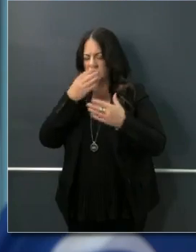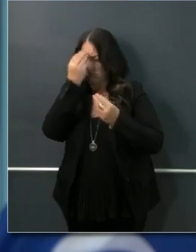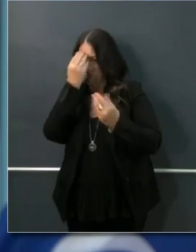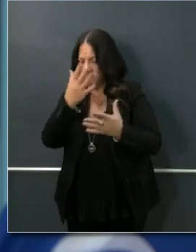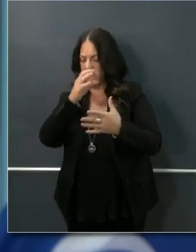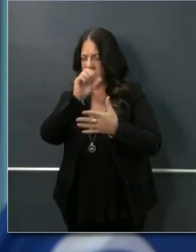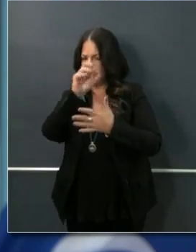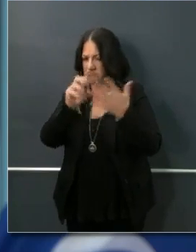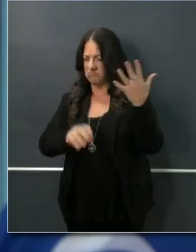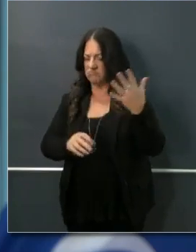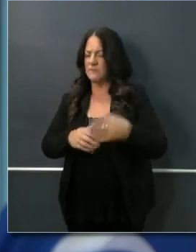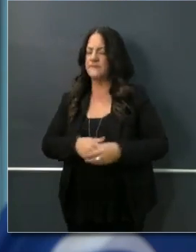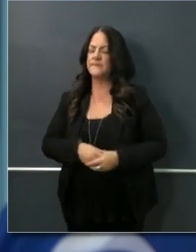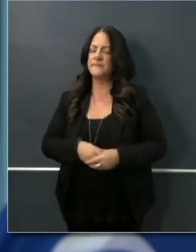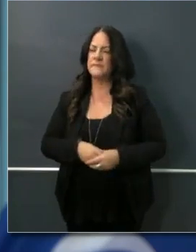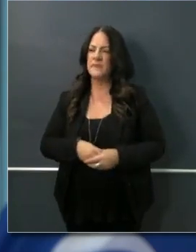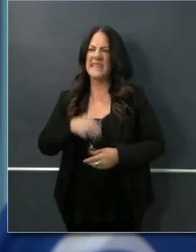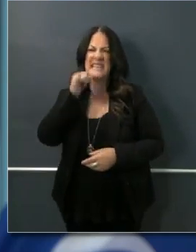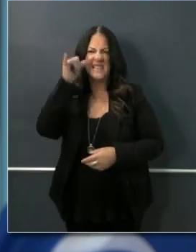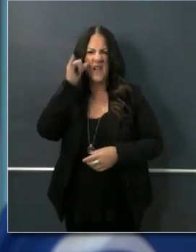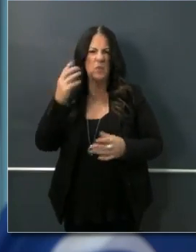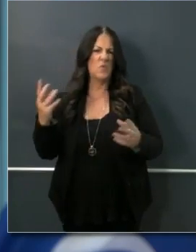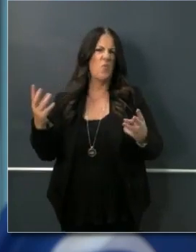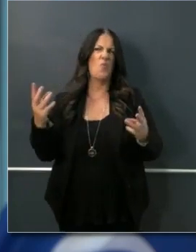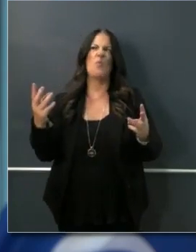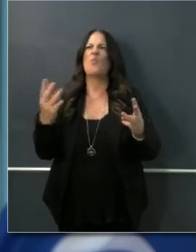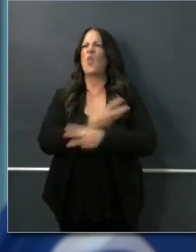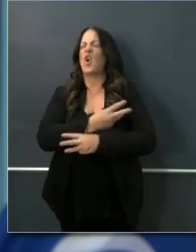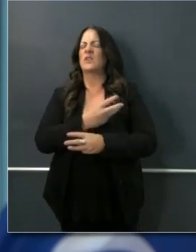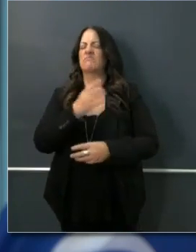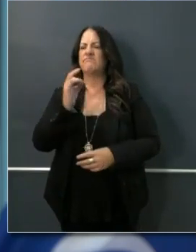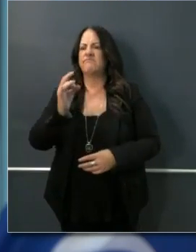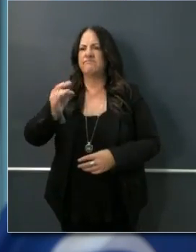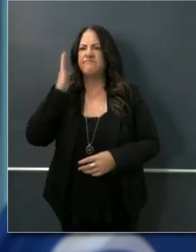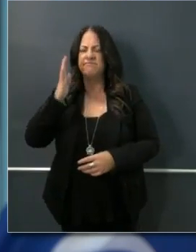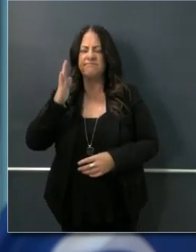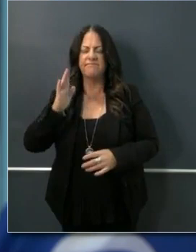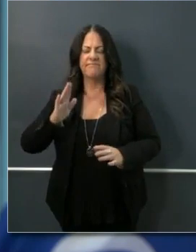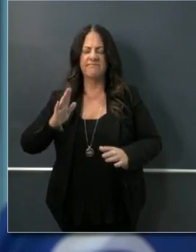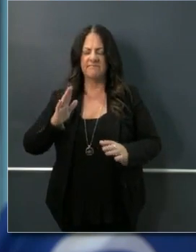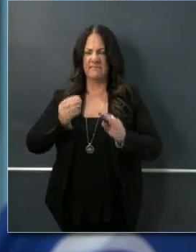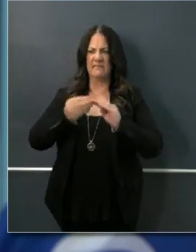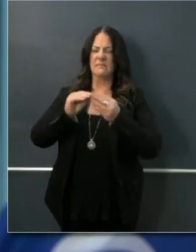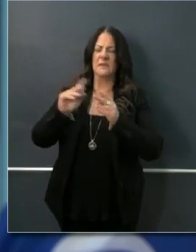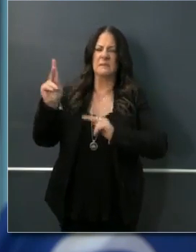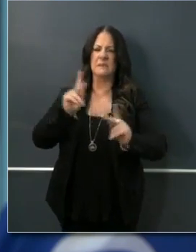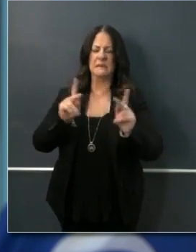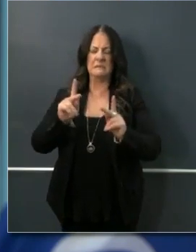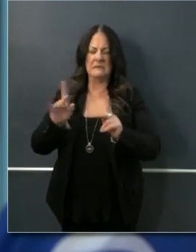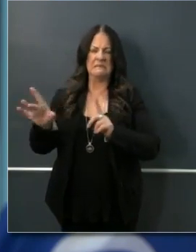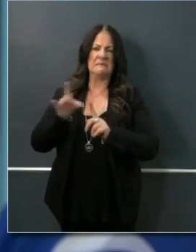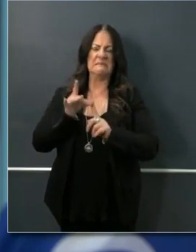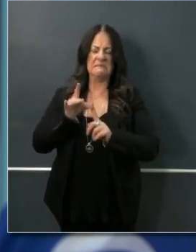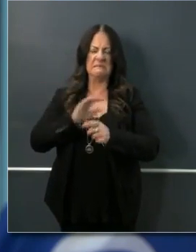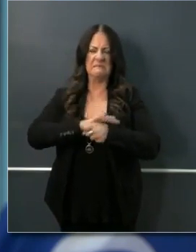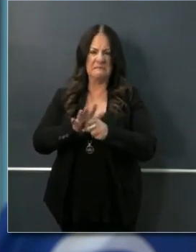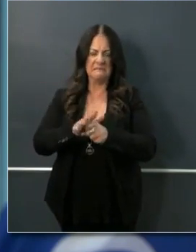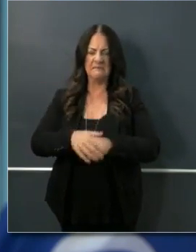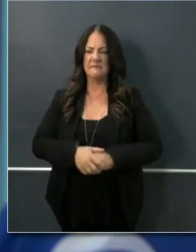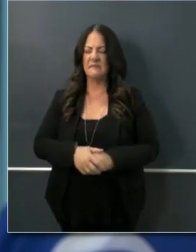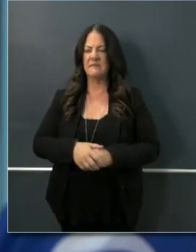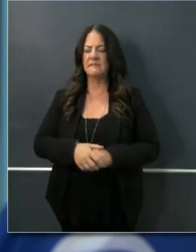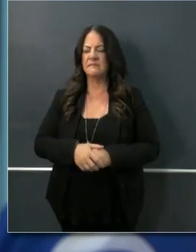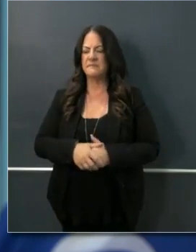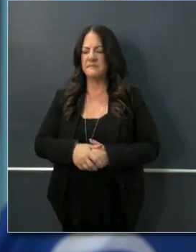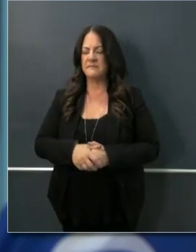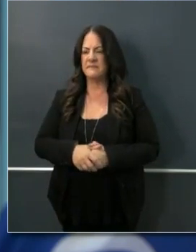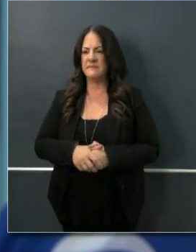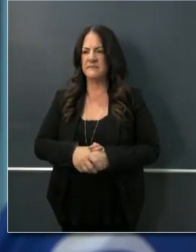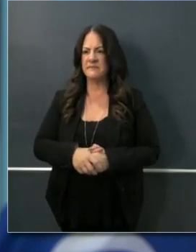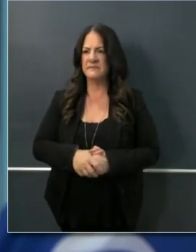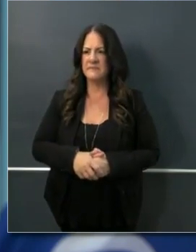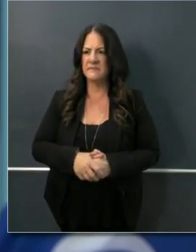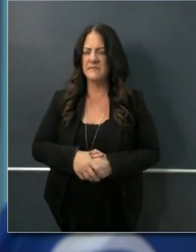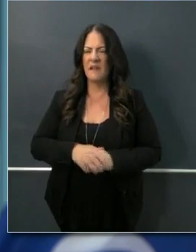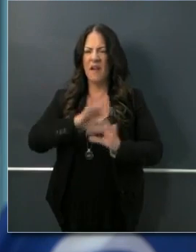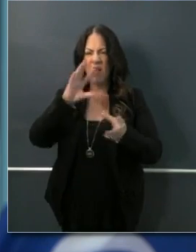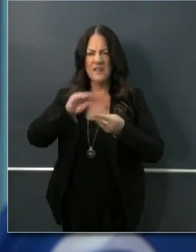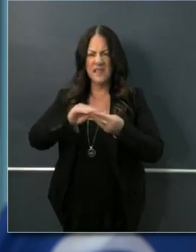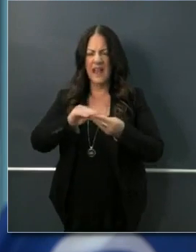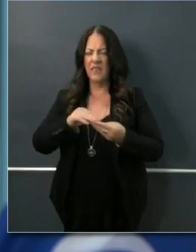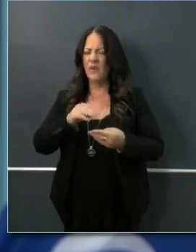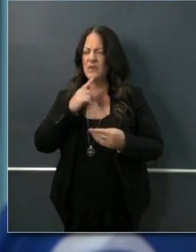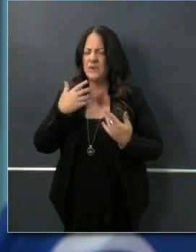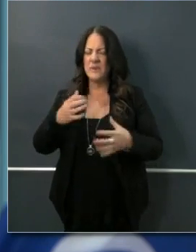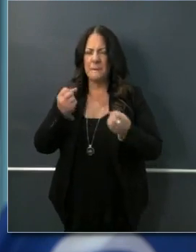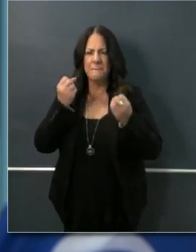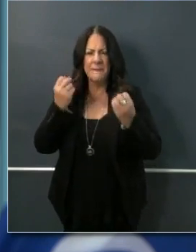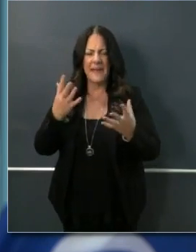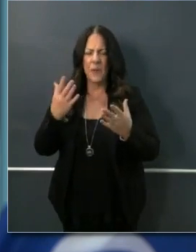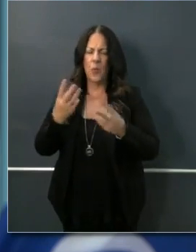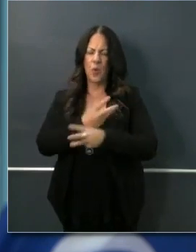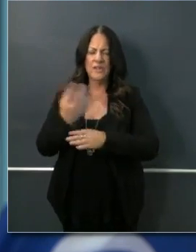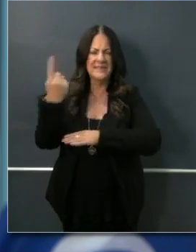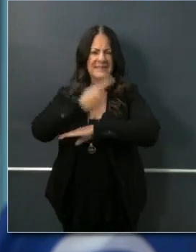LET ME BRIEFLY GO THROUGH THOSE YESTERDAY WAS THE DEADLIEST FOR THIS VIRUS IN THE STATE HUNDRED AND FIFTEEN HUMAN BEINGS LOST THEIR LIVES FAMILIES TORN APART.